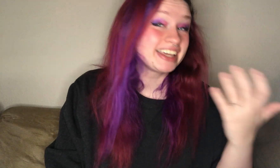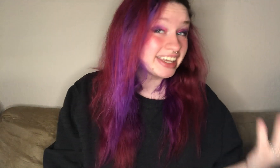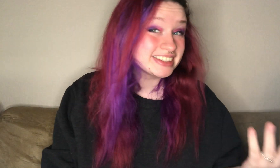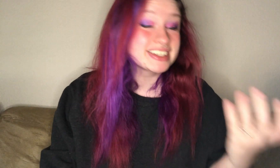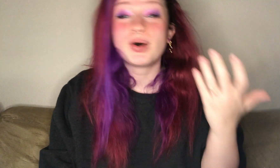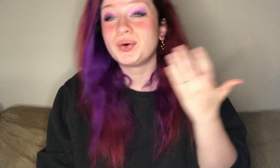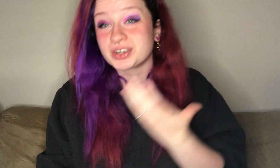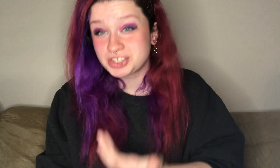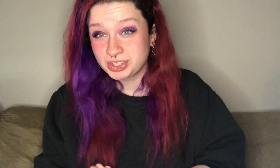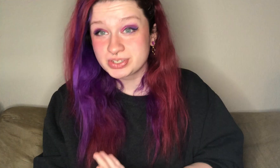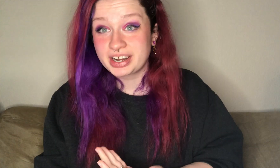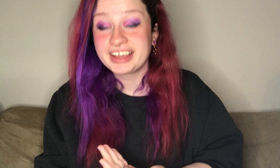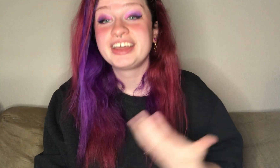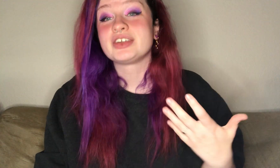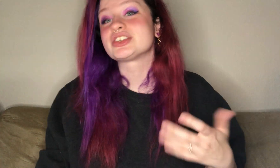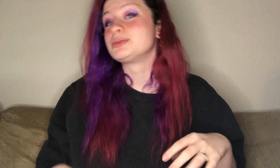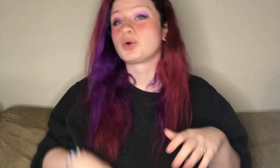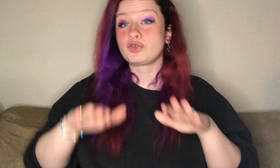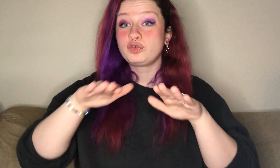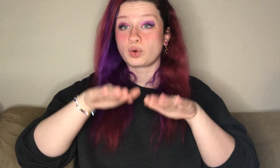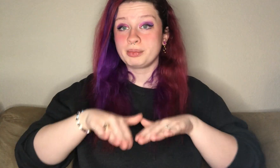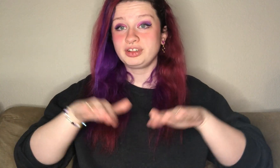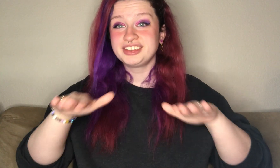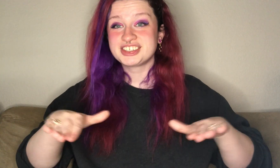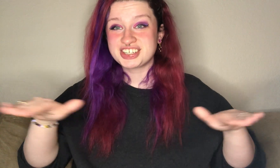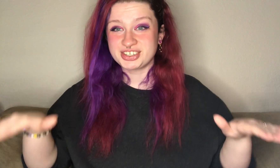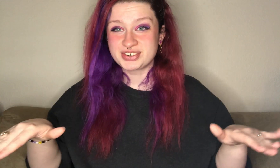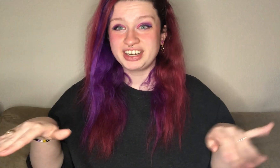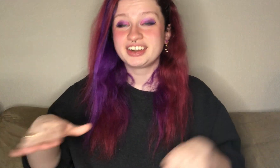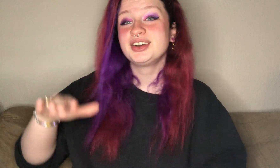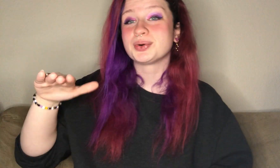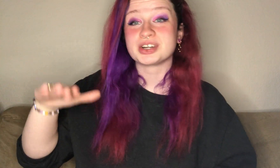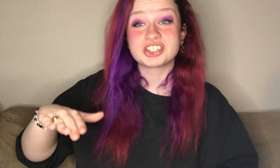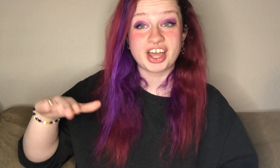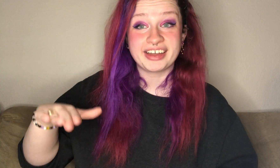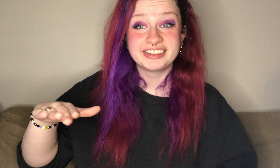kids or children there's the more formal children or child